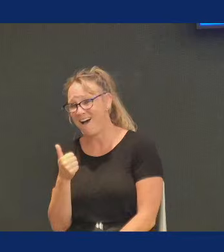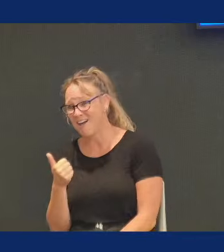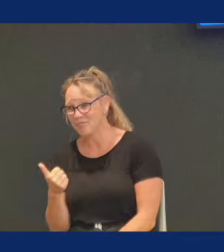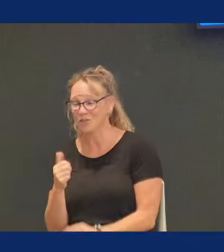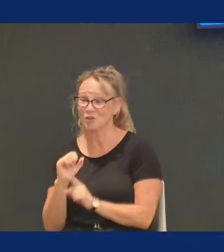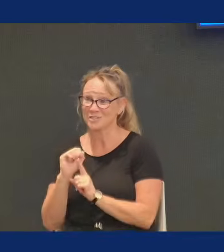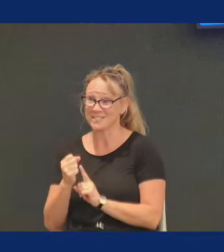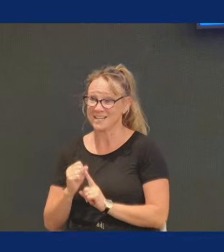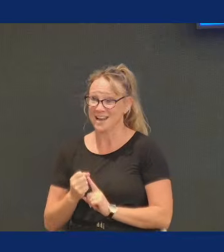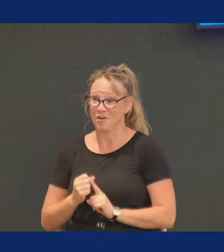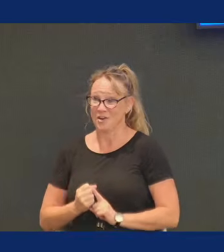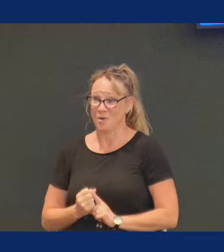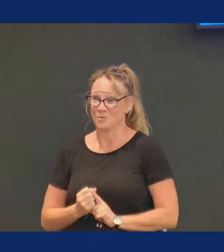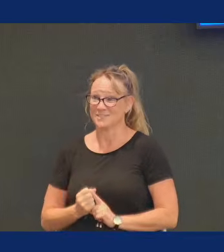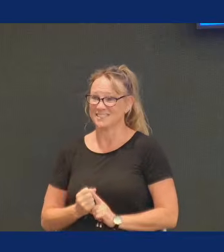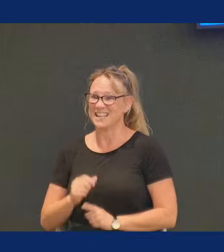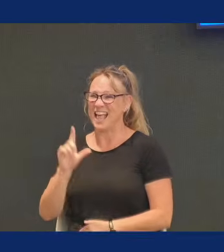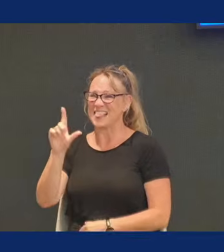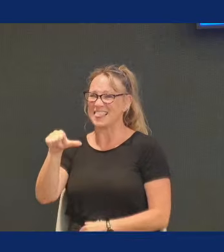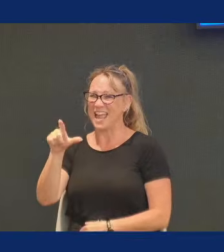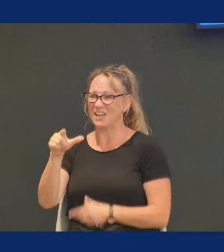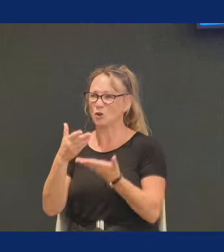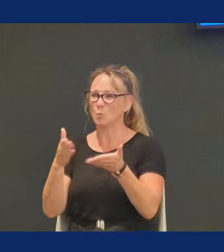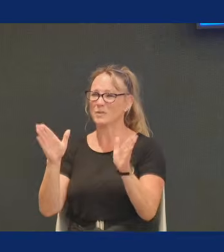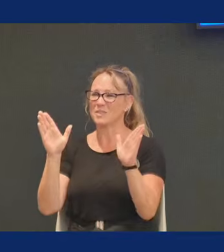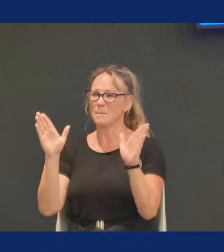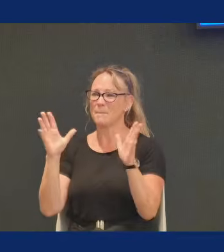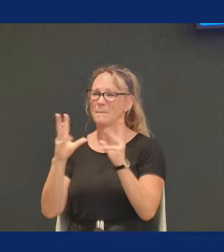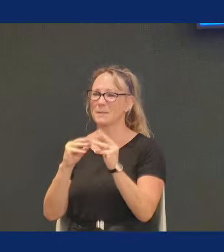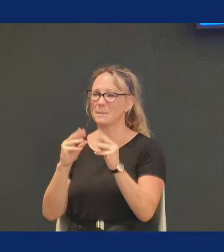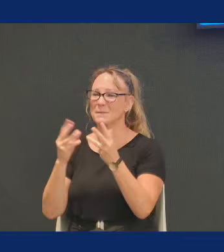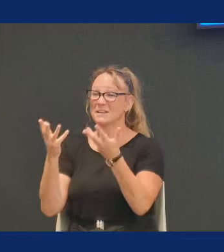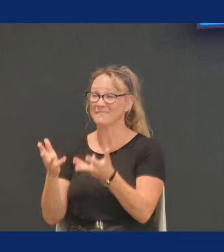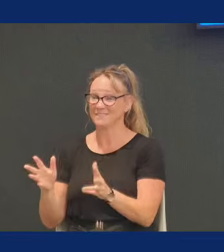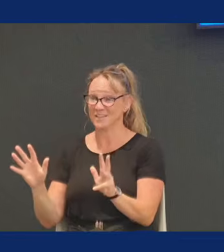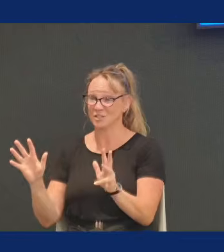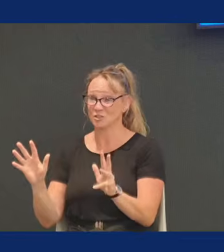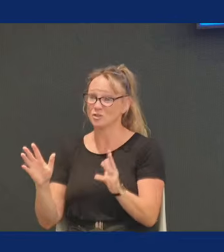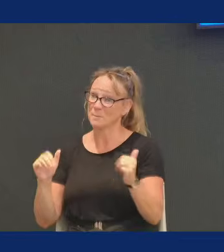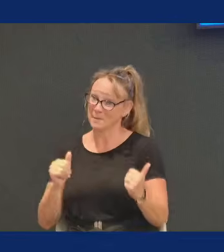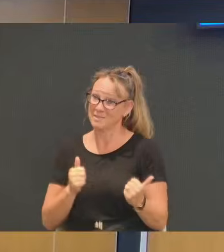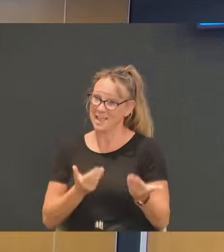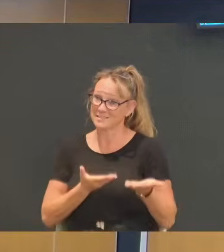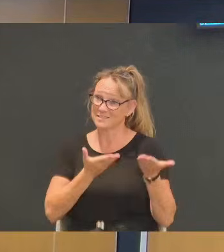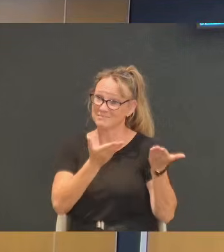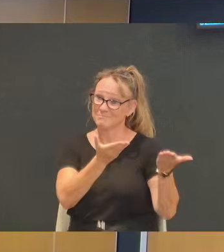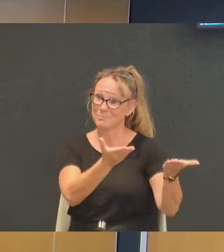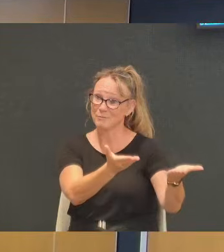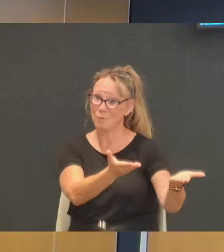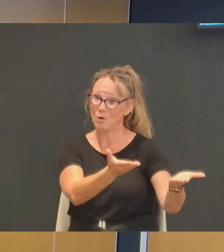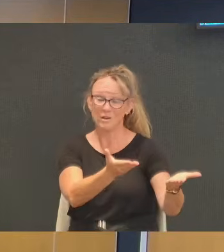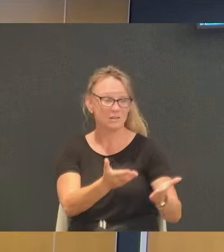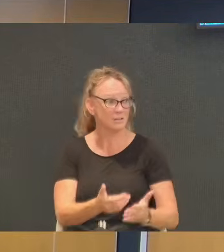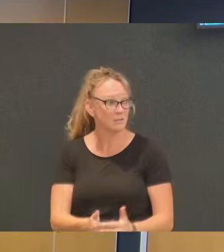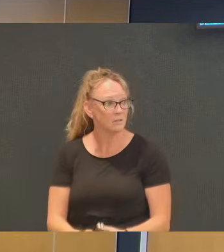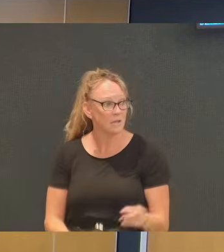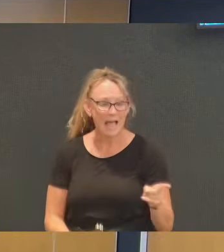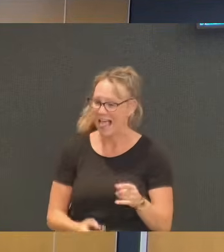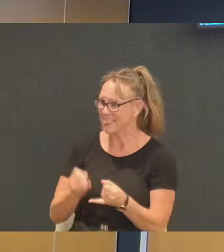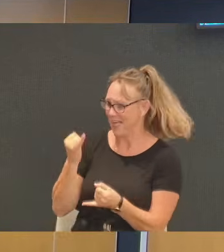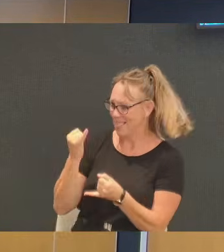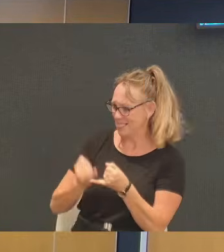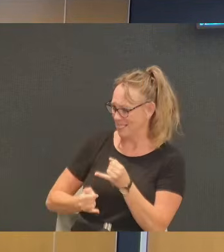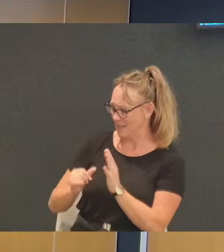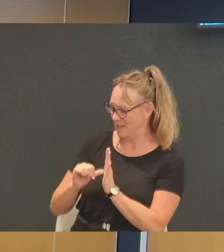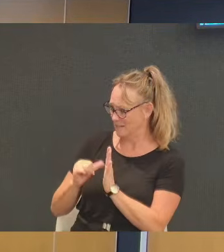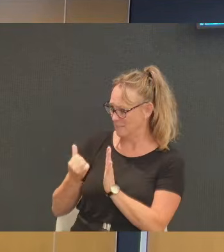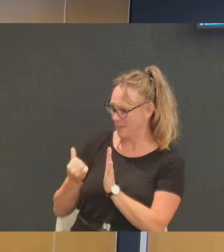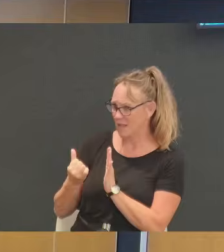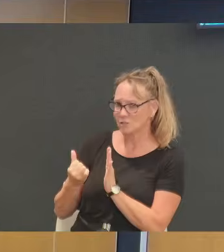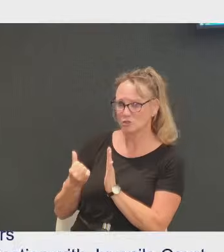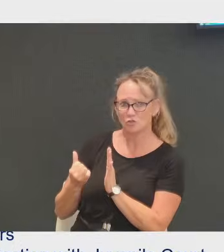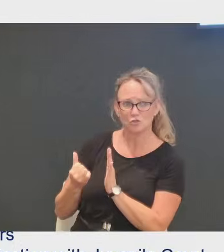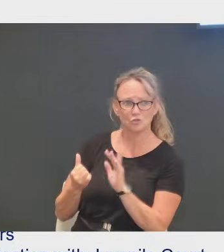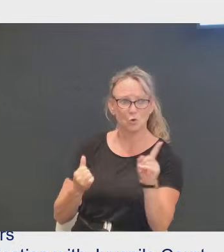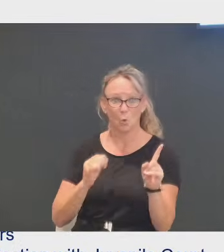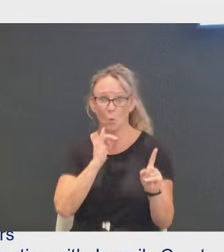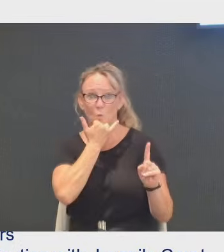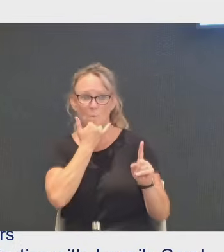the public hearing. That is that is what's before us present presently. That last page. Yes.